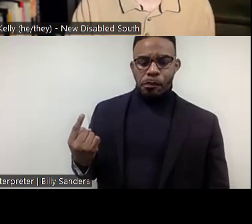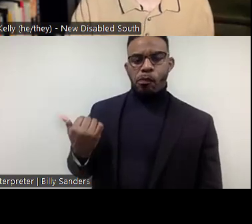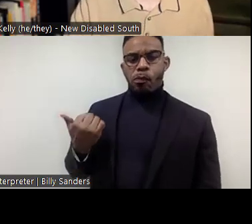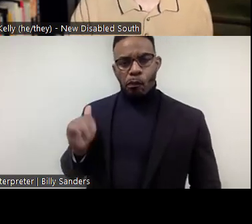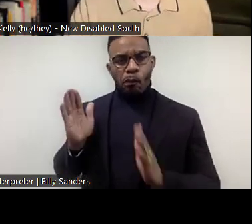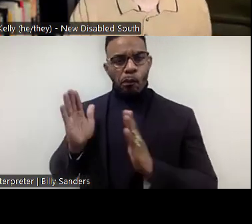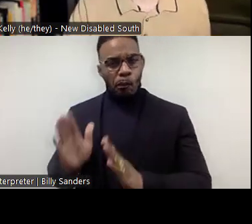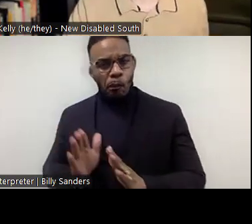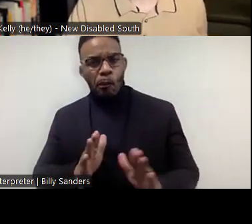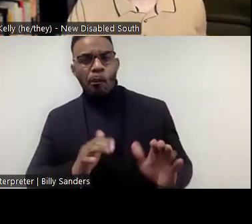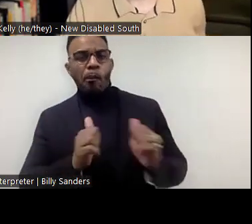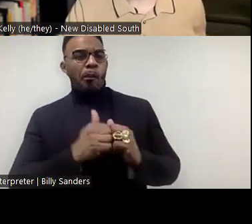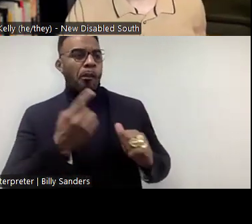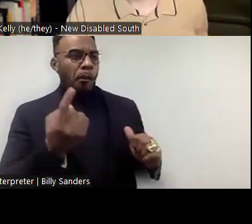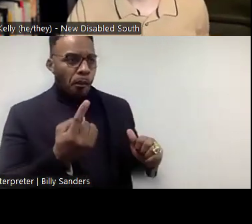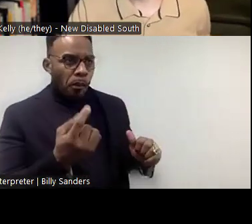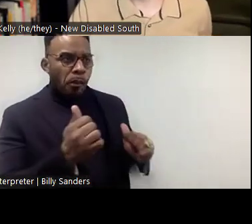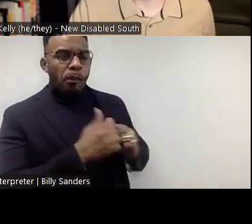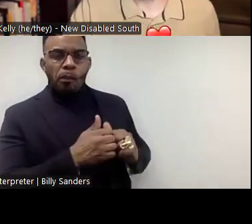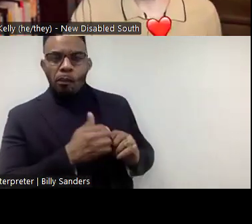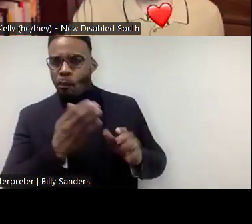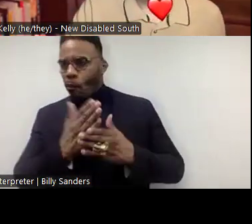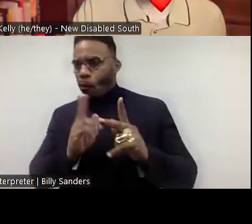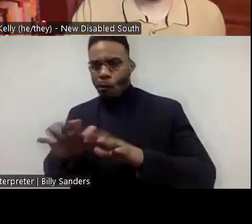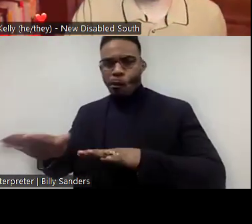it's also important not to be alone, you know? Try to